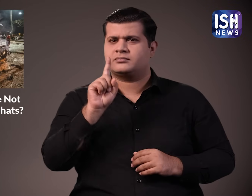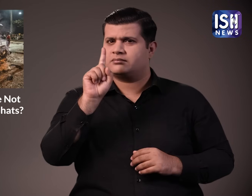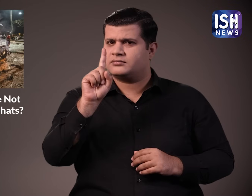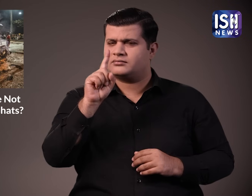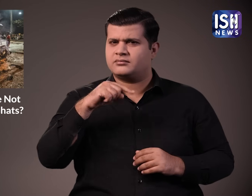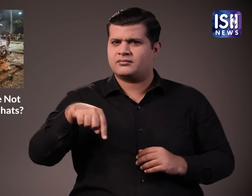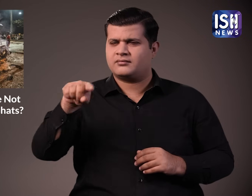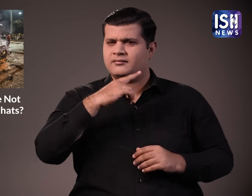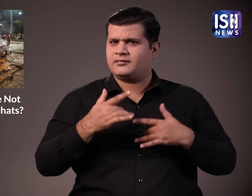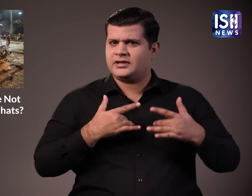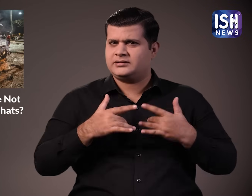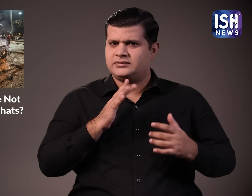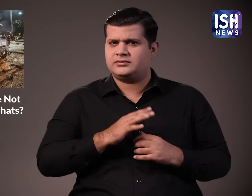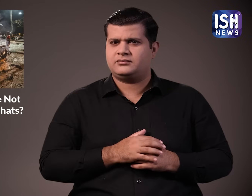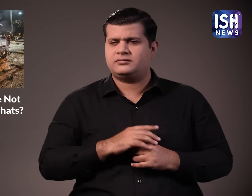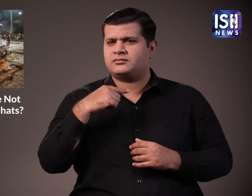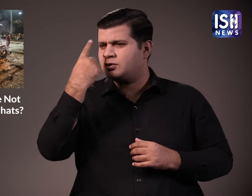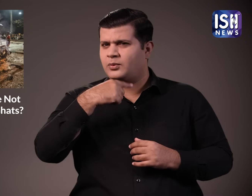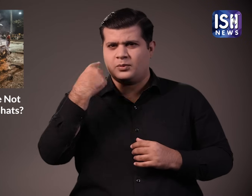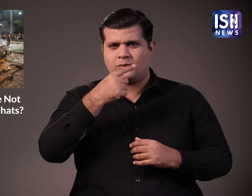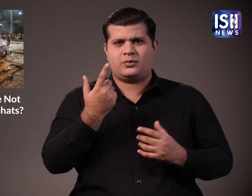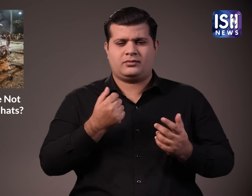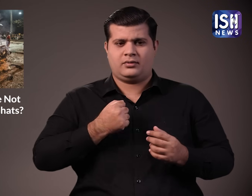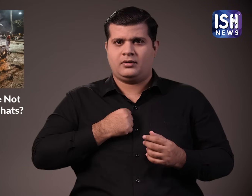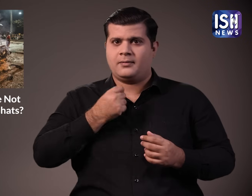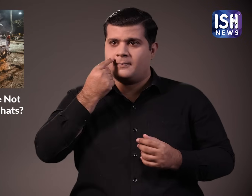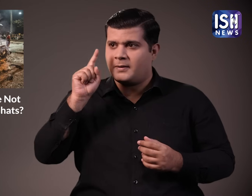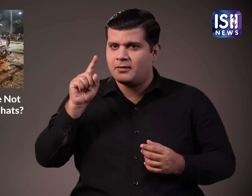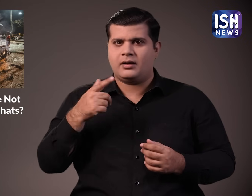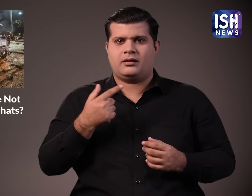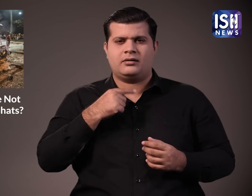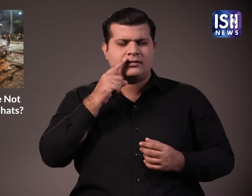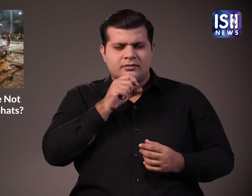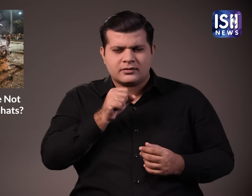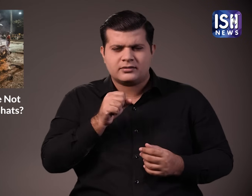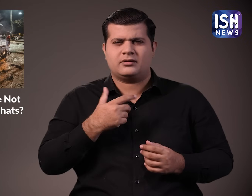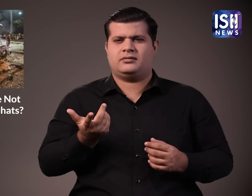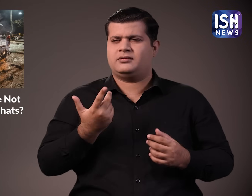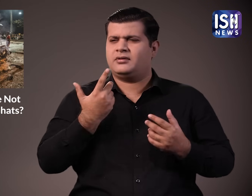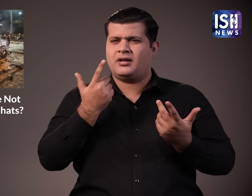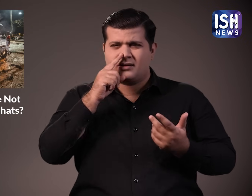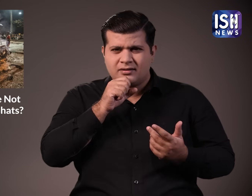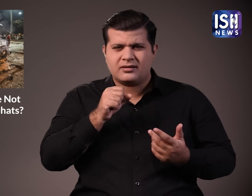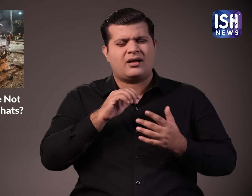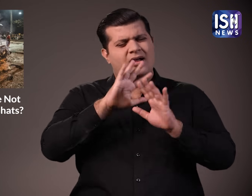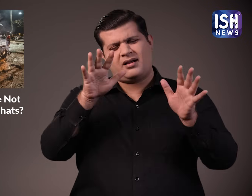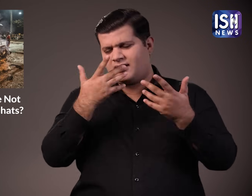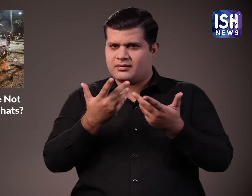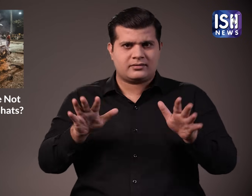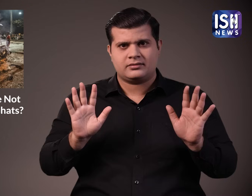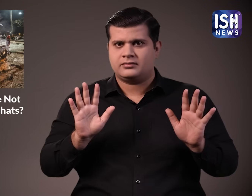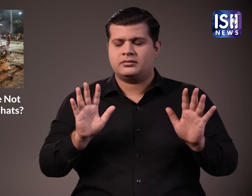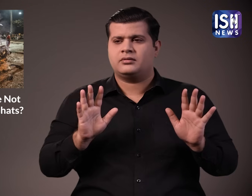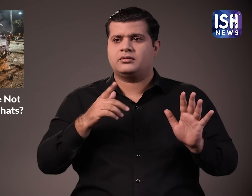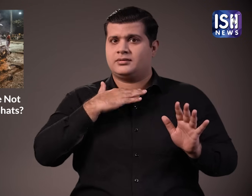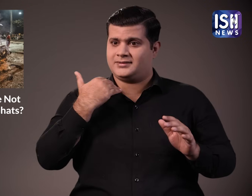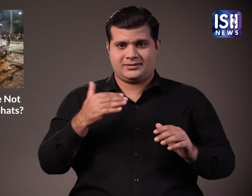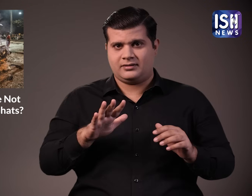If our father, grandfather, grandmother or anyone else passes away,